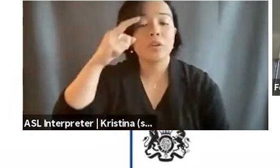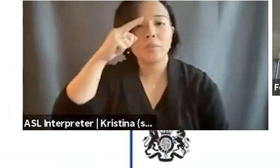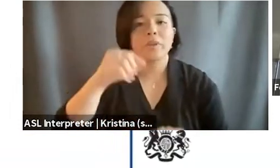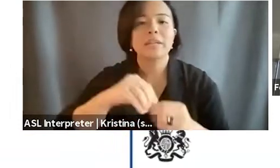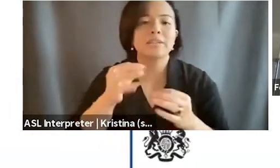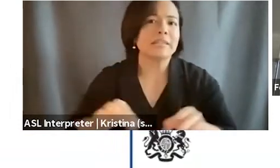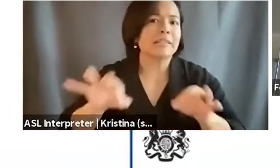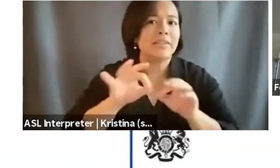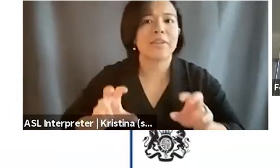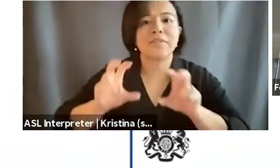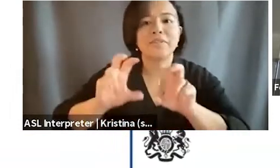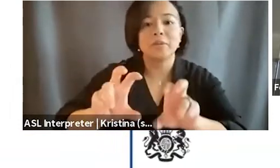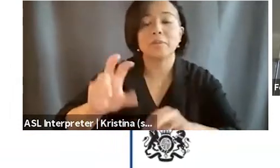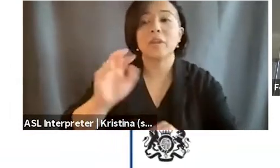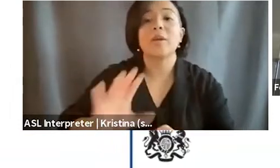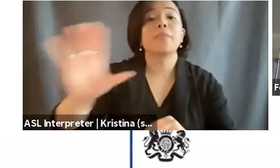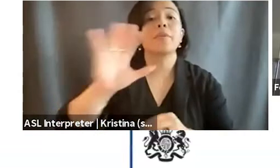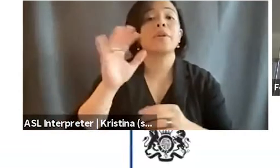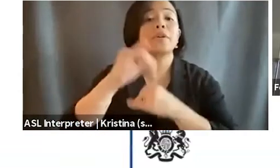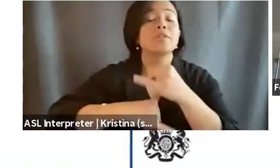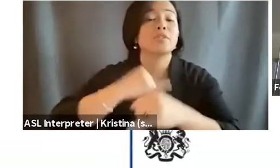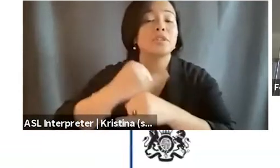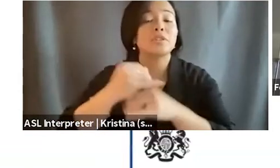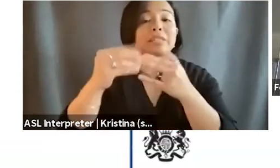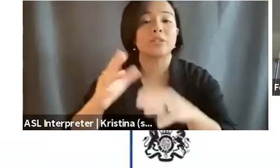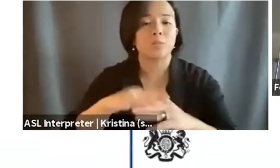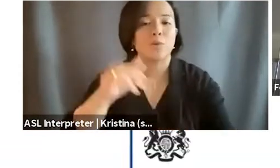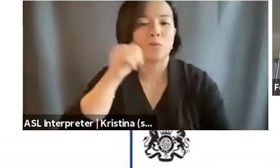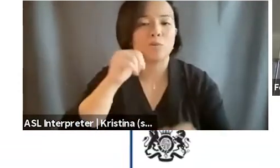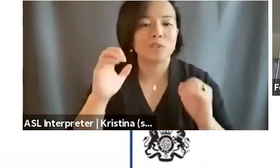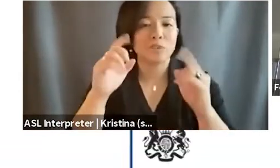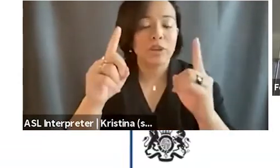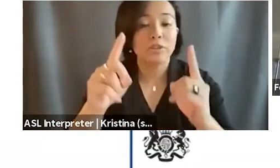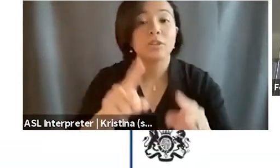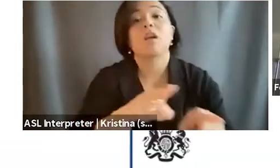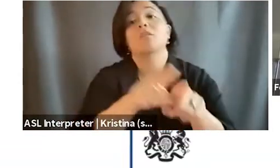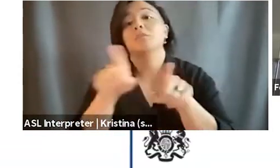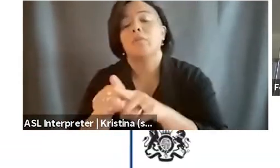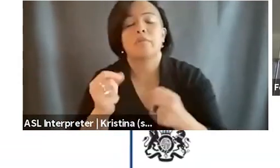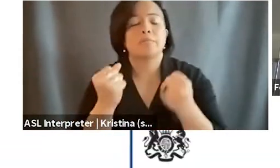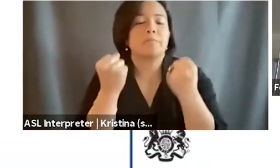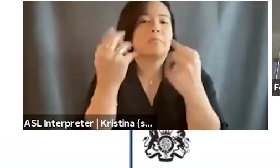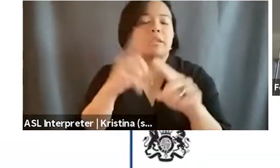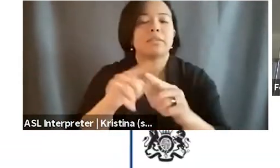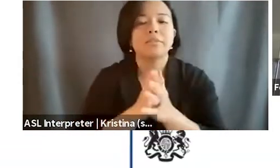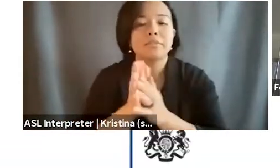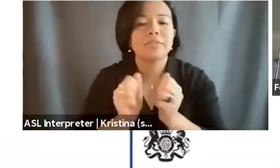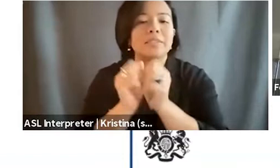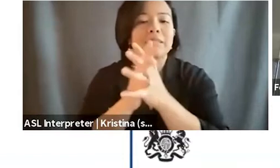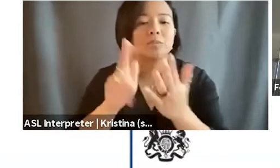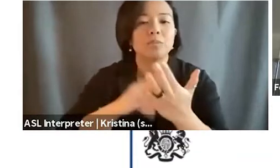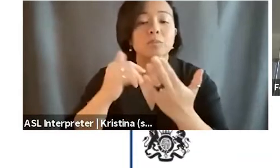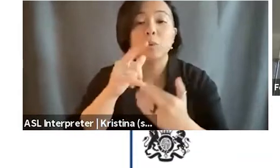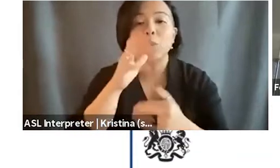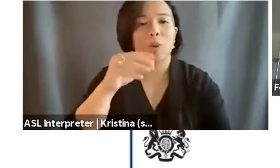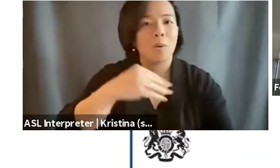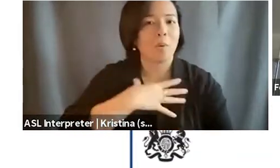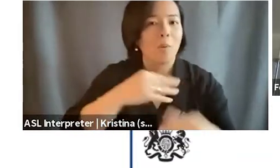spearheaded by the White House